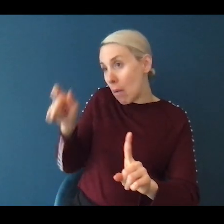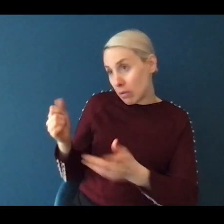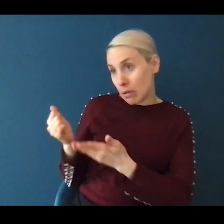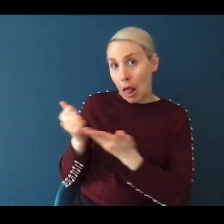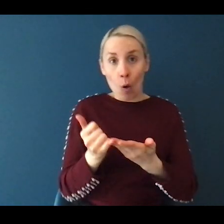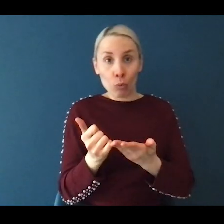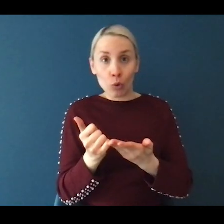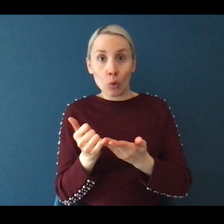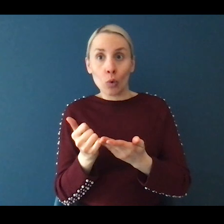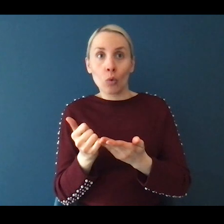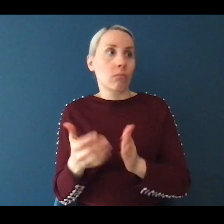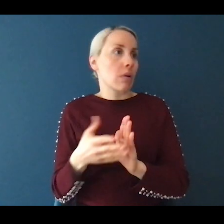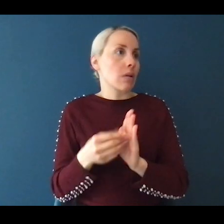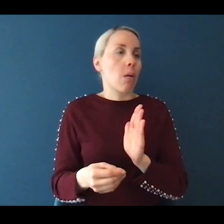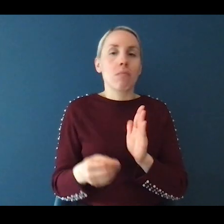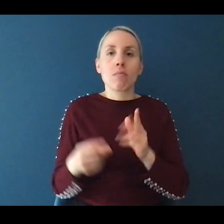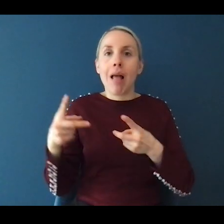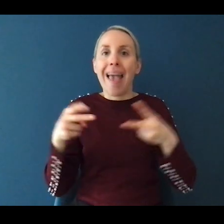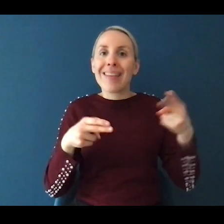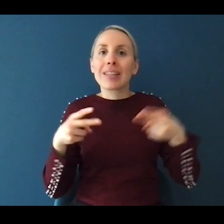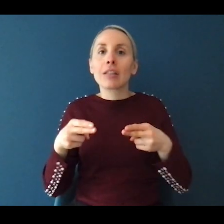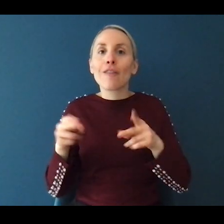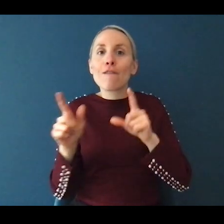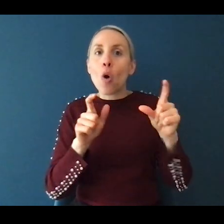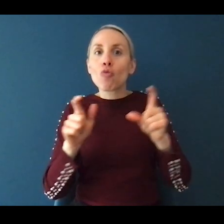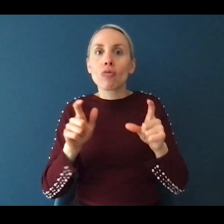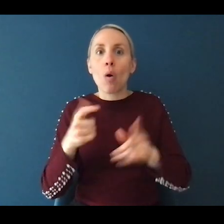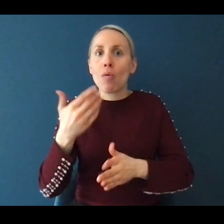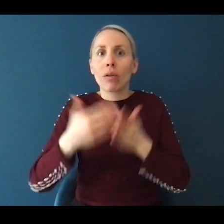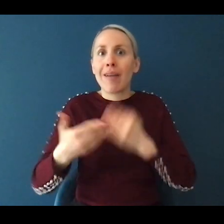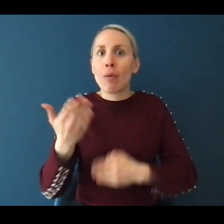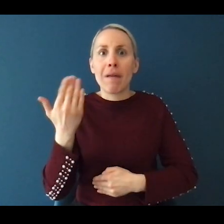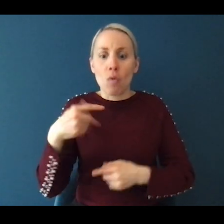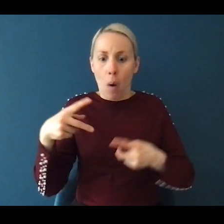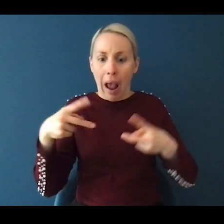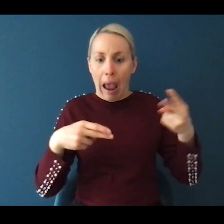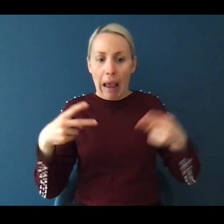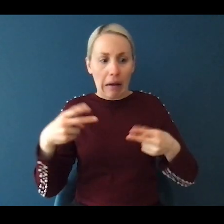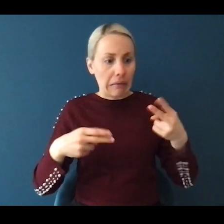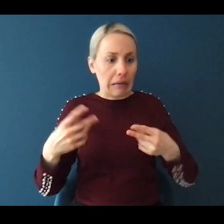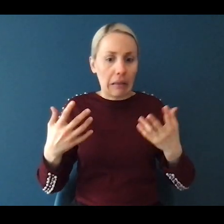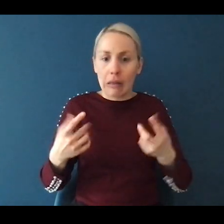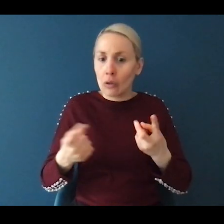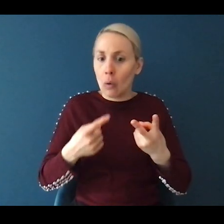people that could help me for example edit the videos which is something I've never done